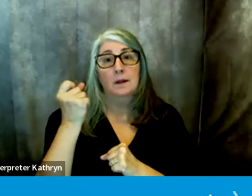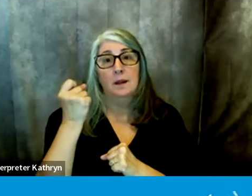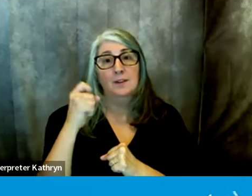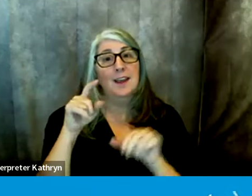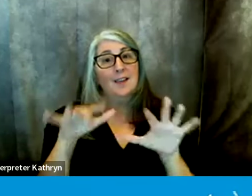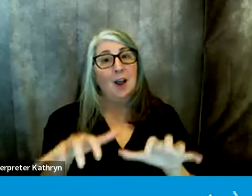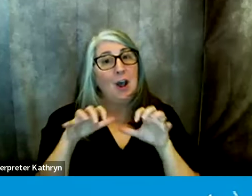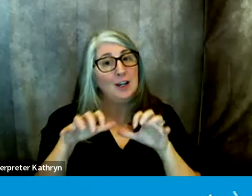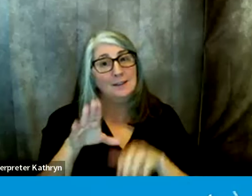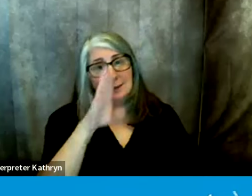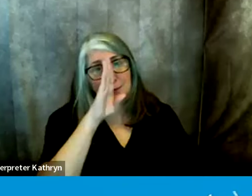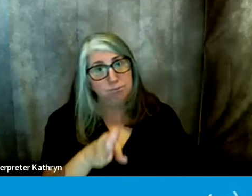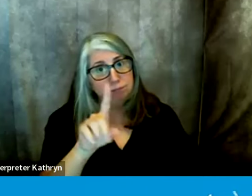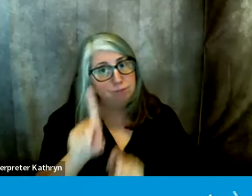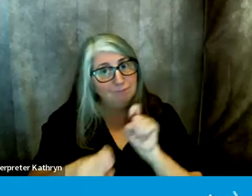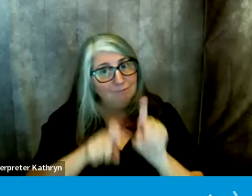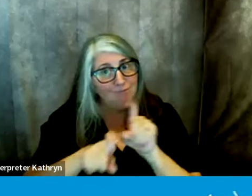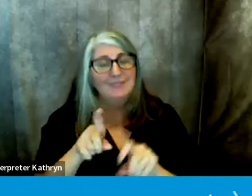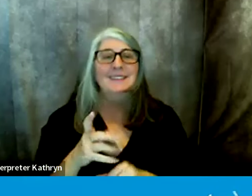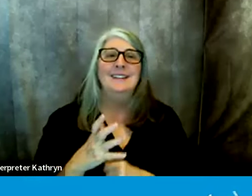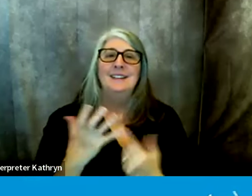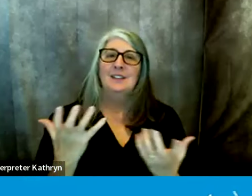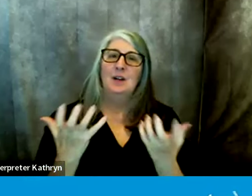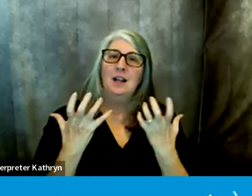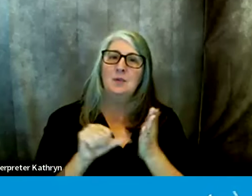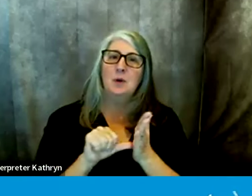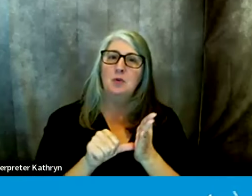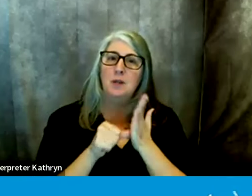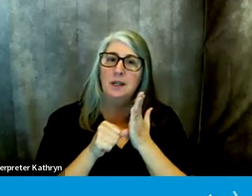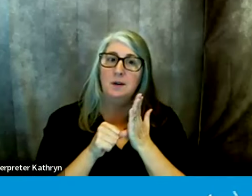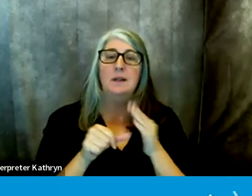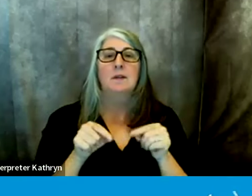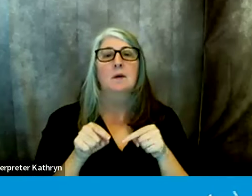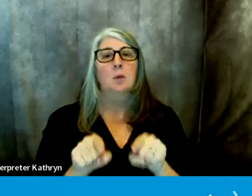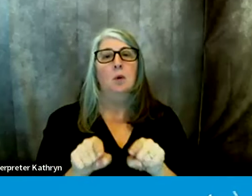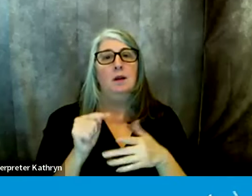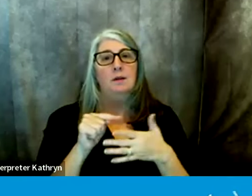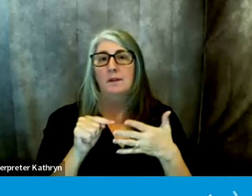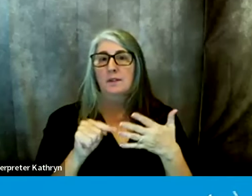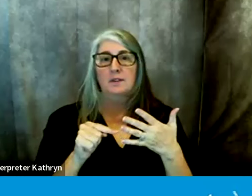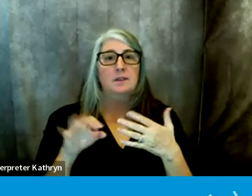I would like to just reiterate that while these things are an FDA review,